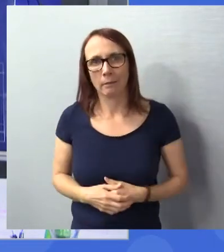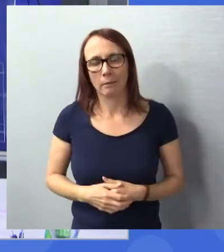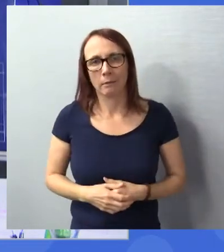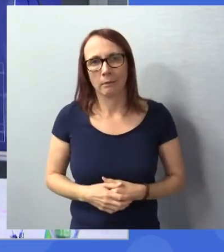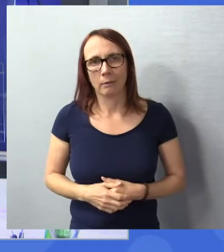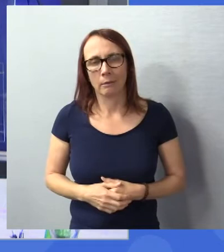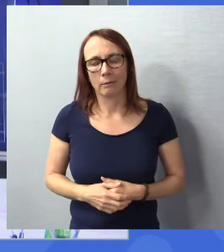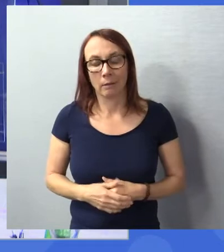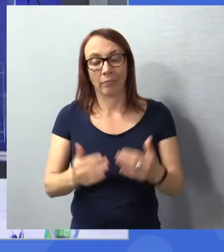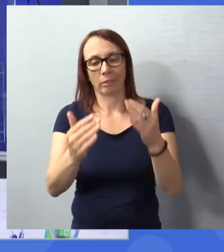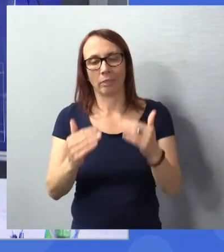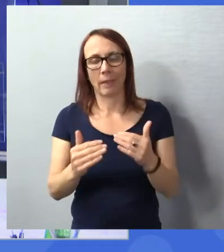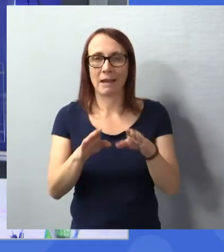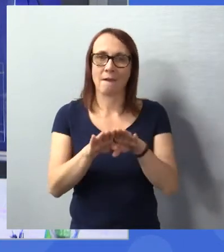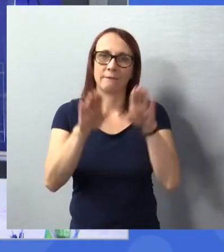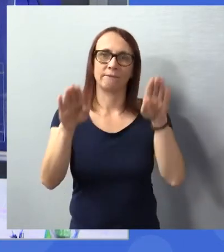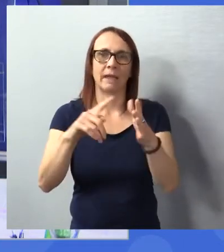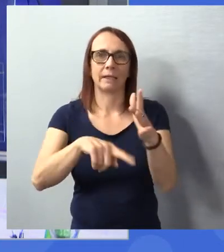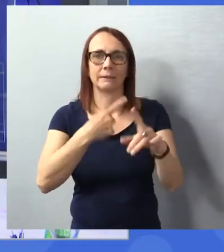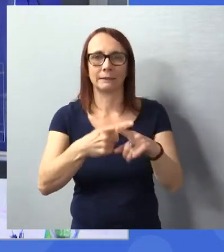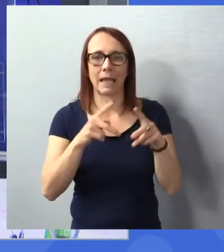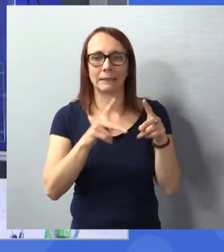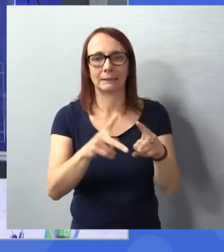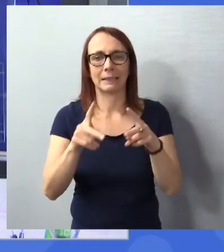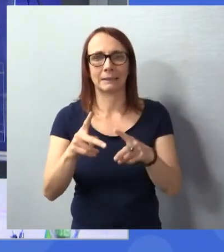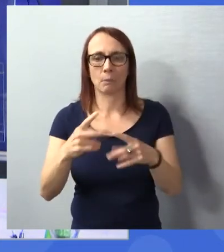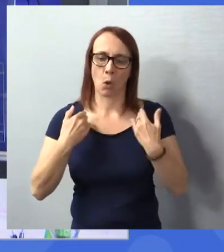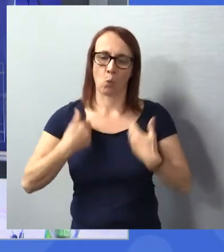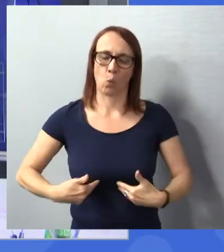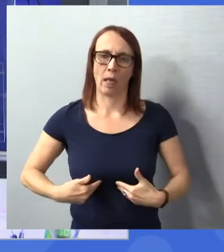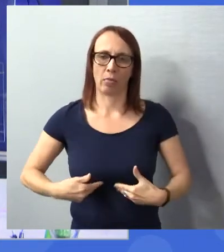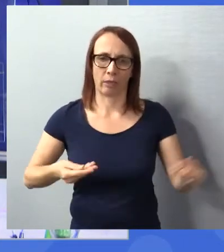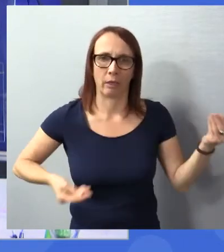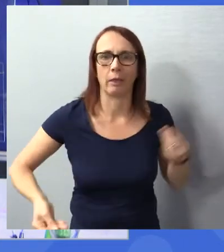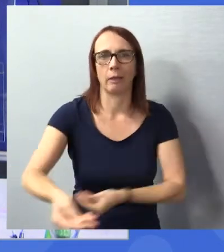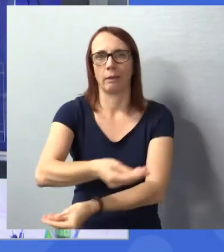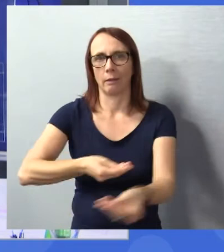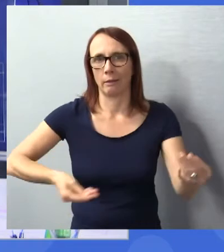taxation system and distribution of wealth and finally more public ownership